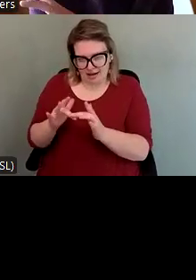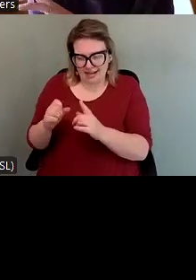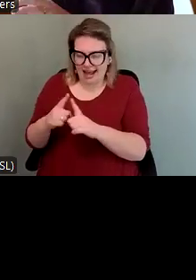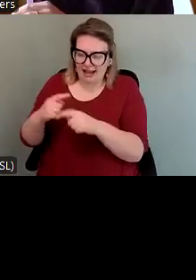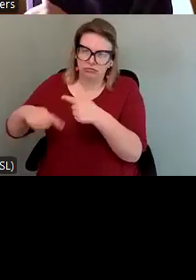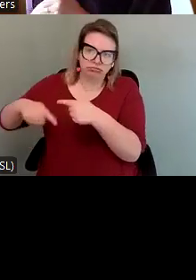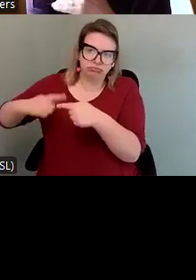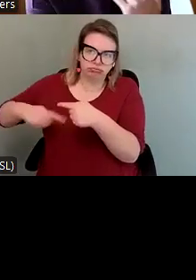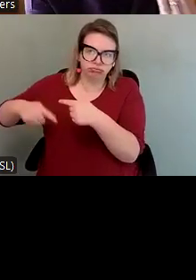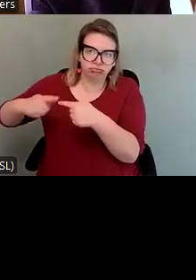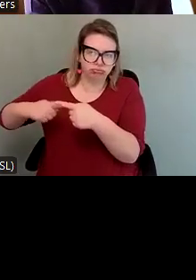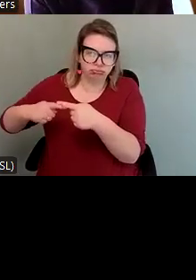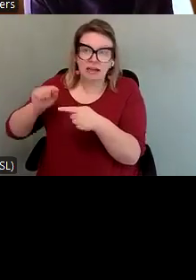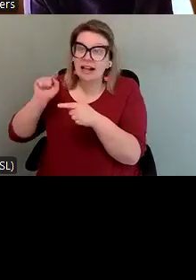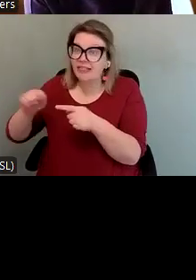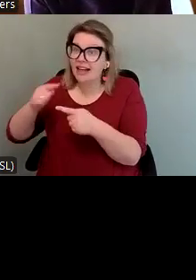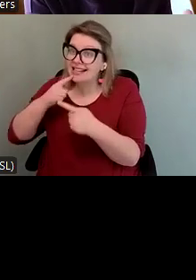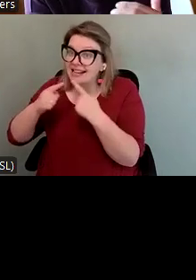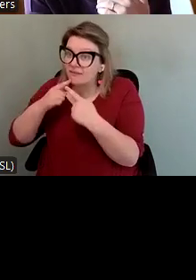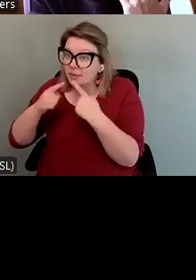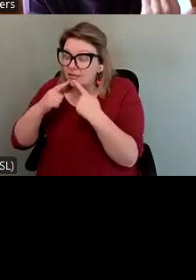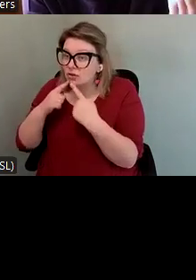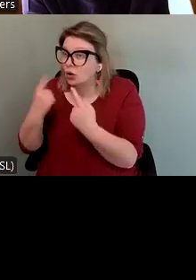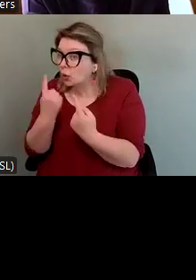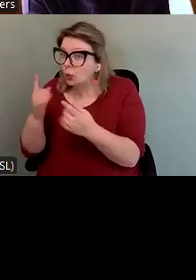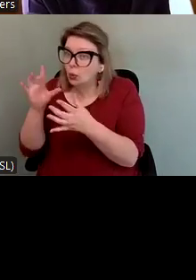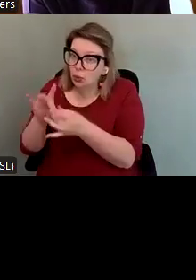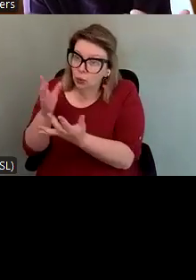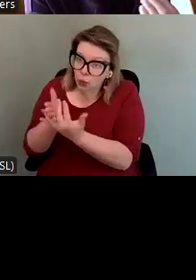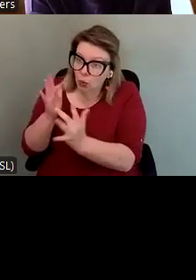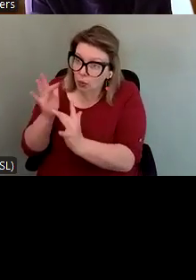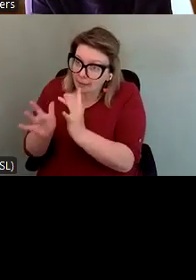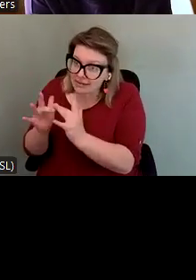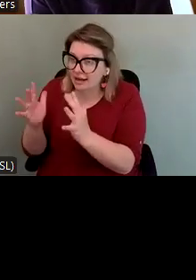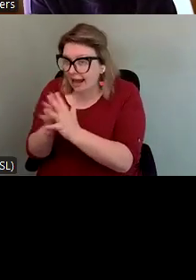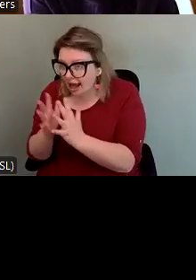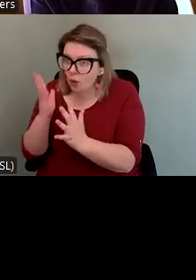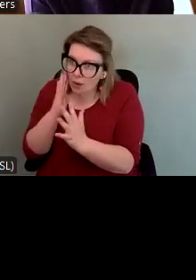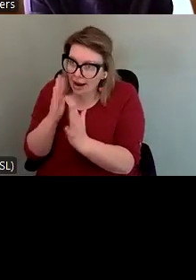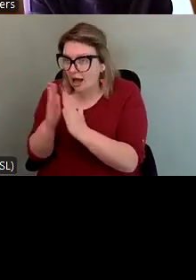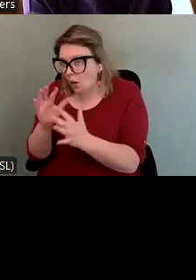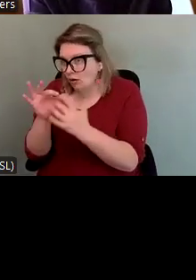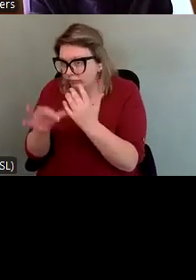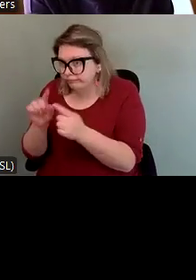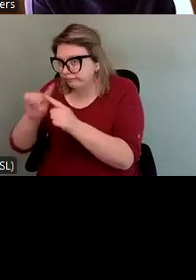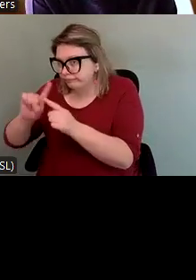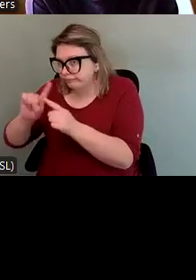your users to a certain platform. There are a few different ones that do different things. There are analytics ones,